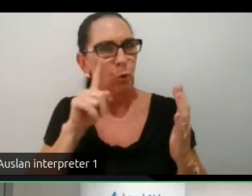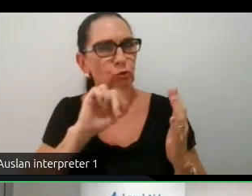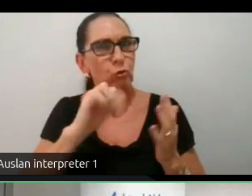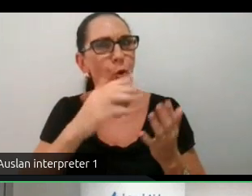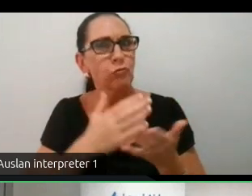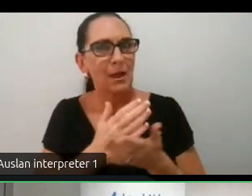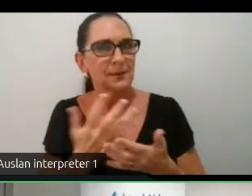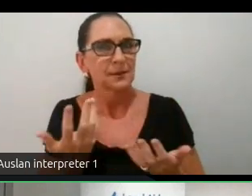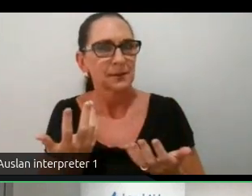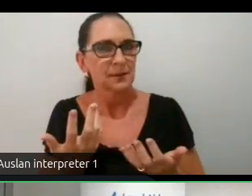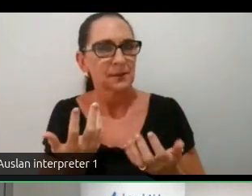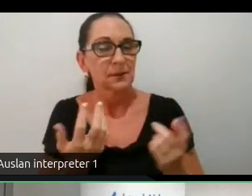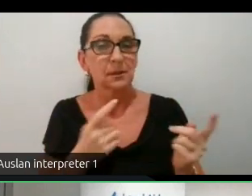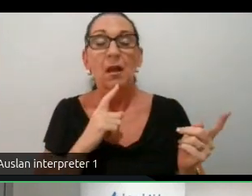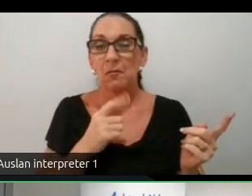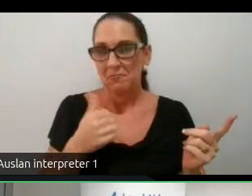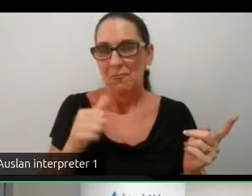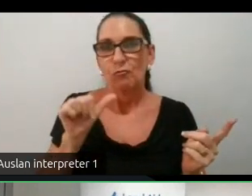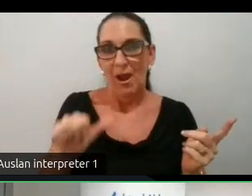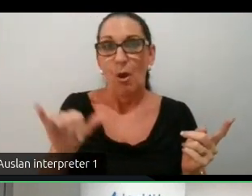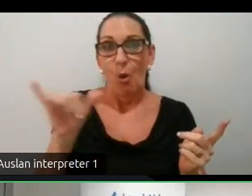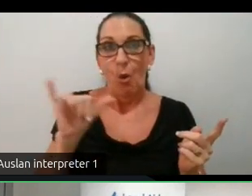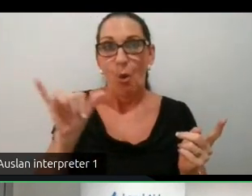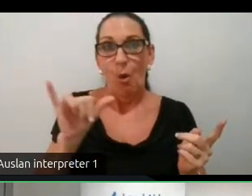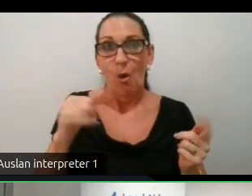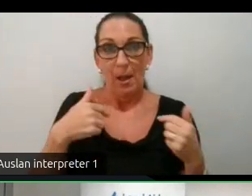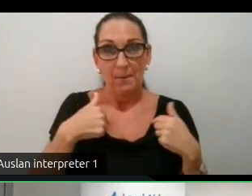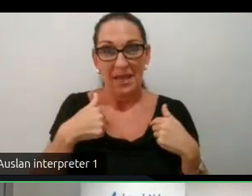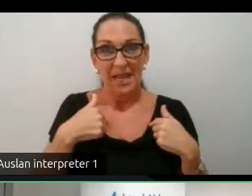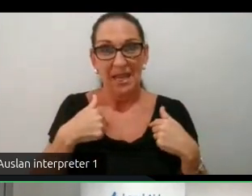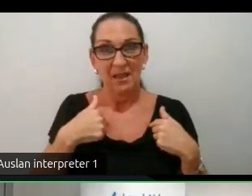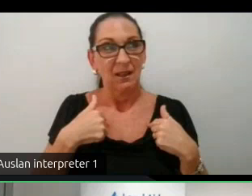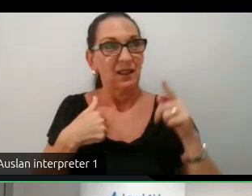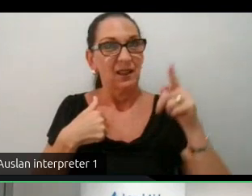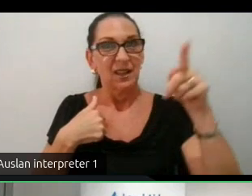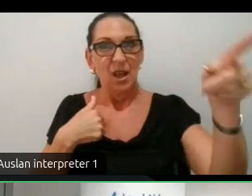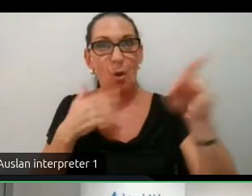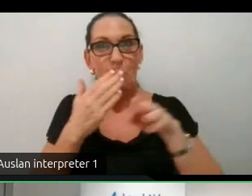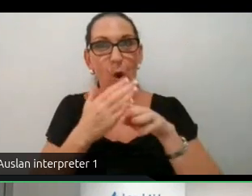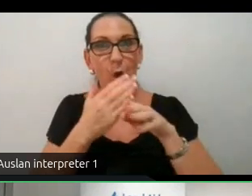right. Or your road that is between you and your place of employment could be underwater. And so if